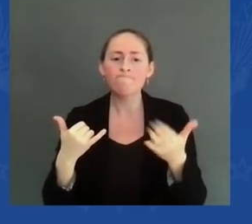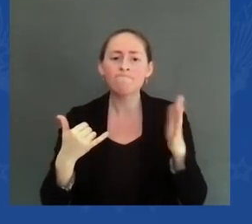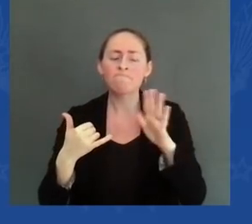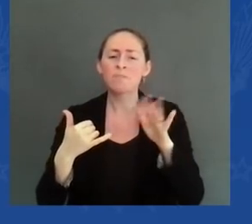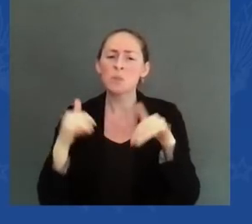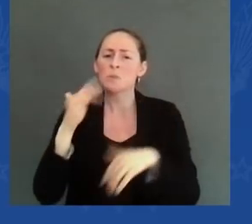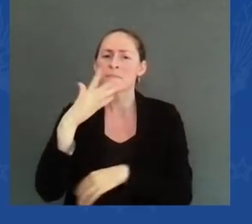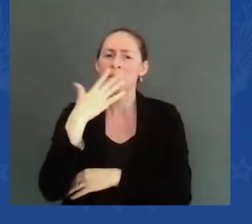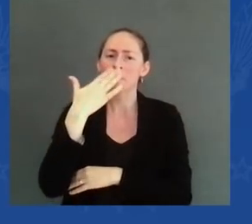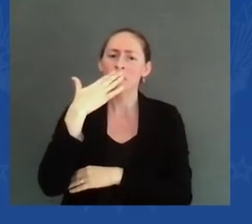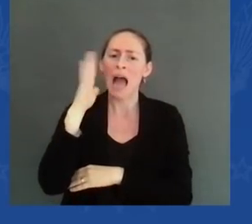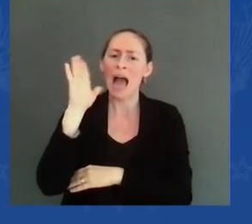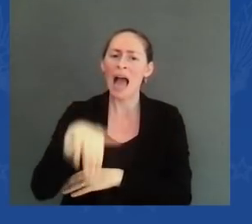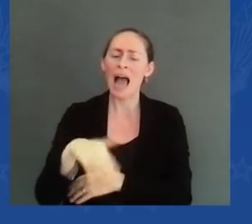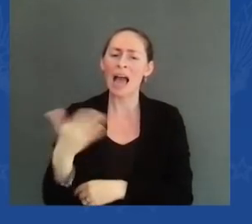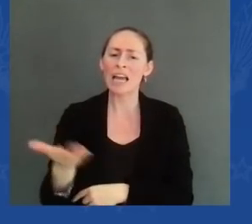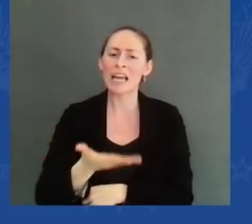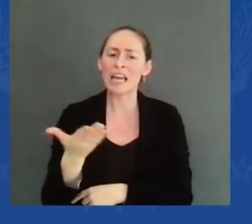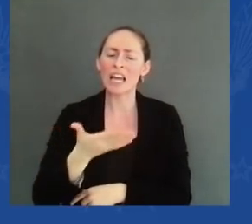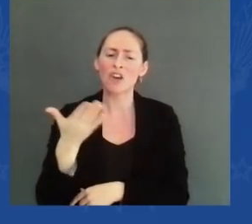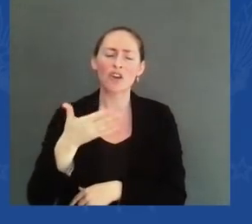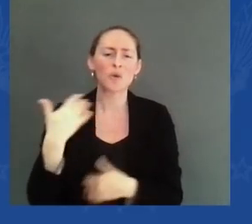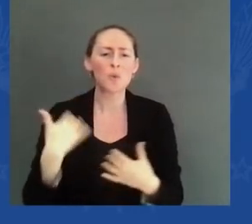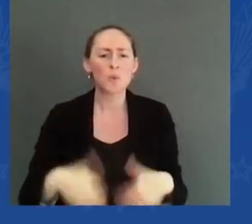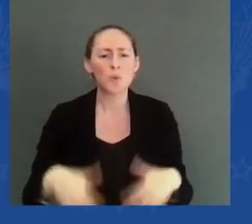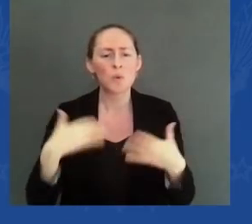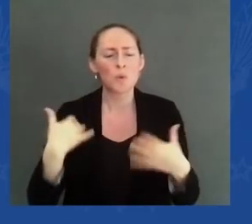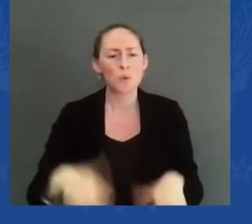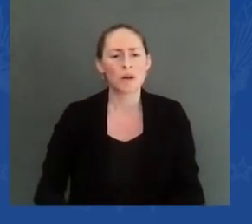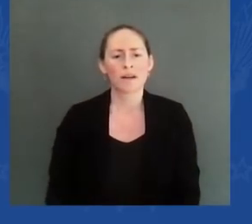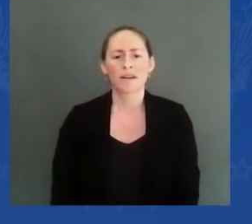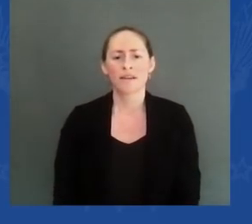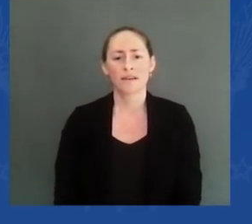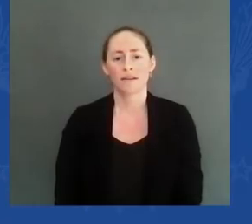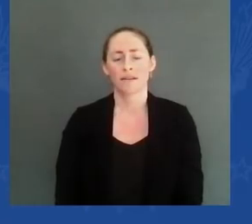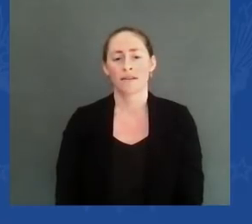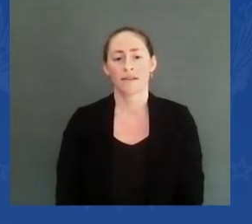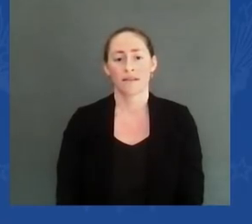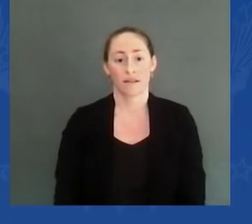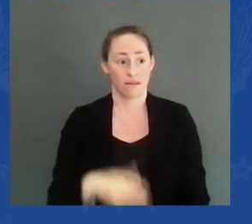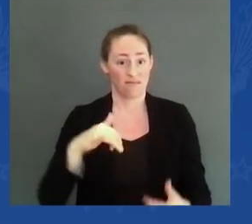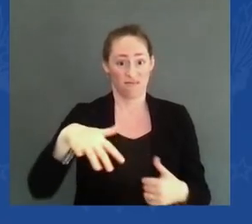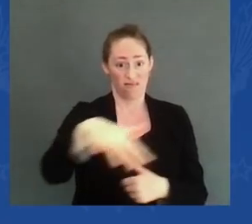the likes of which have never been seen in our State. The volume of water that came down in a one hour